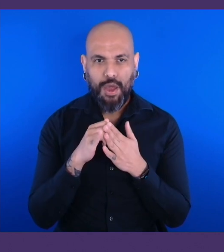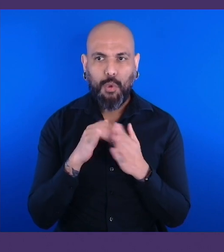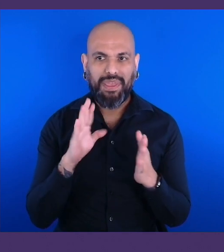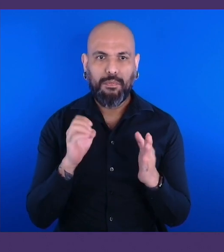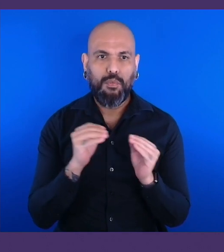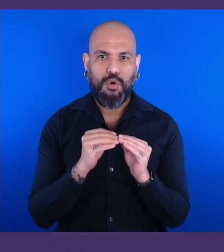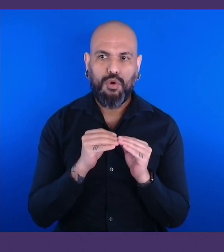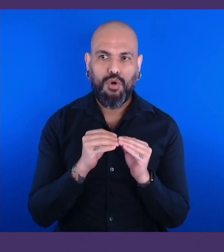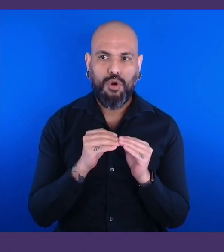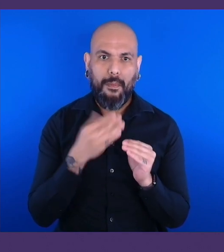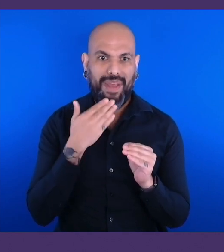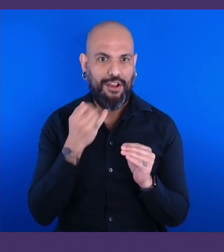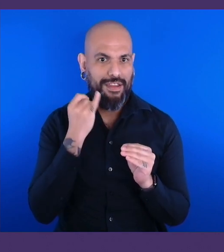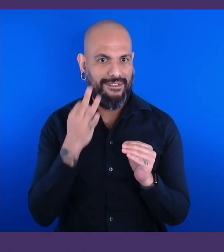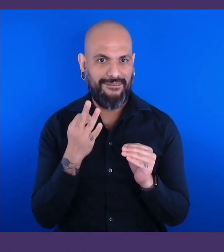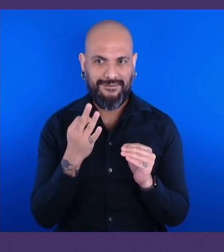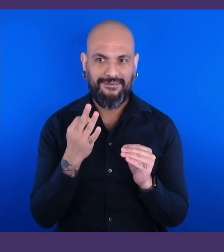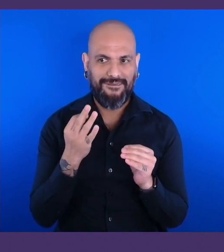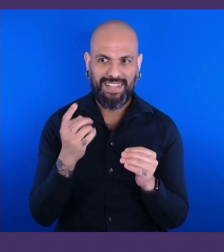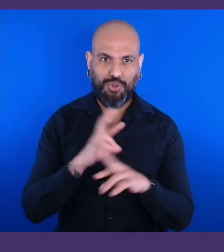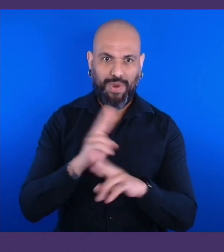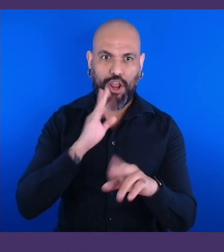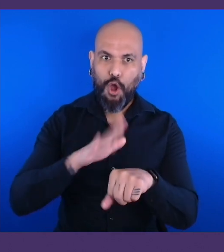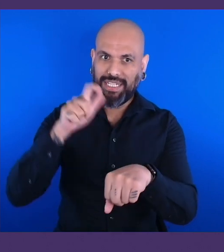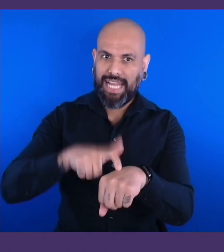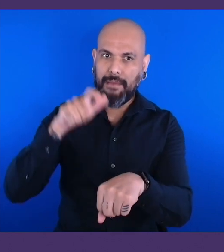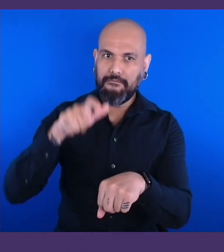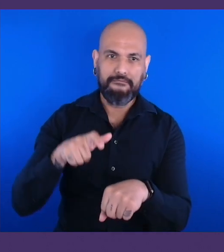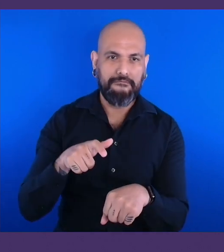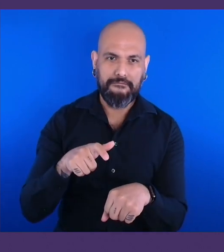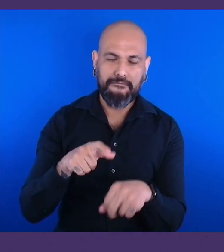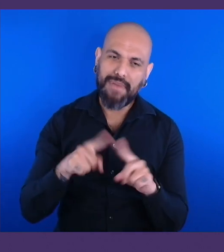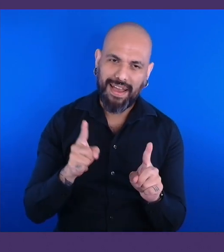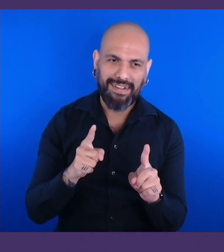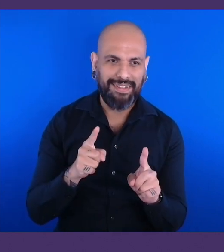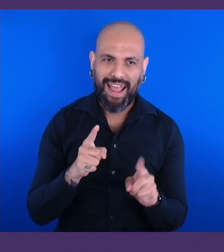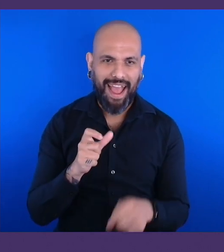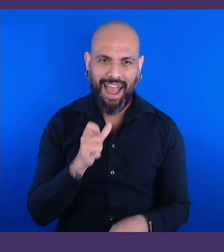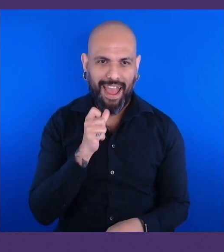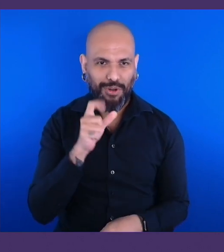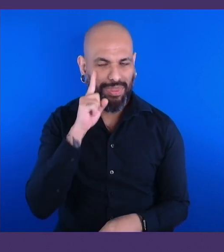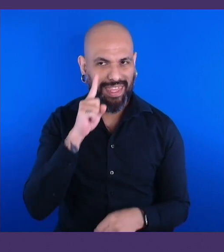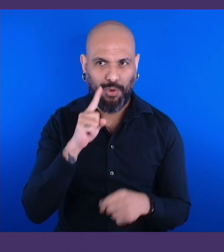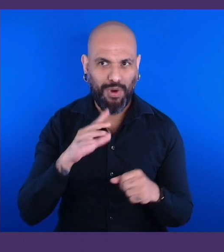Absolutely. But I don't think that we are in complete ignorance of everything.